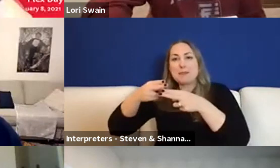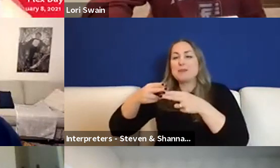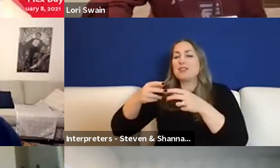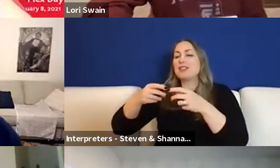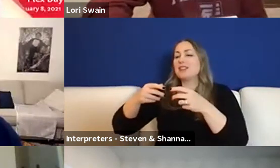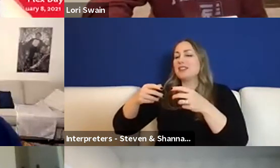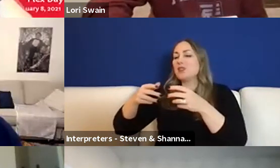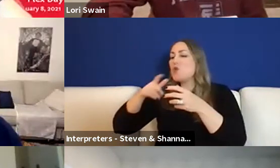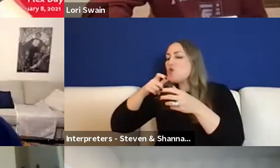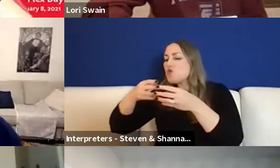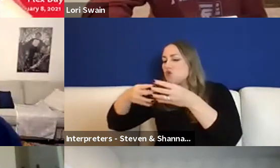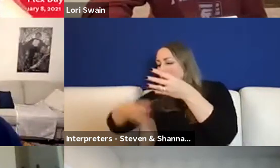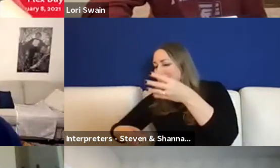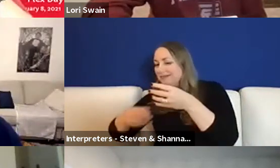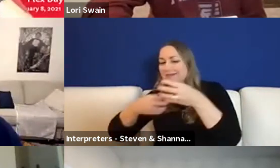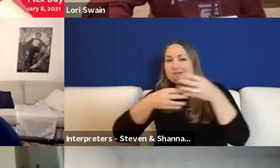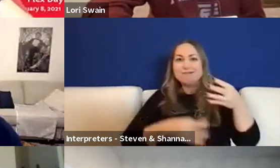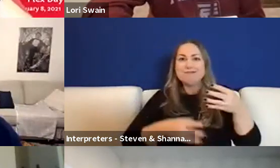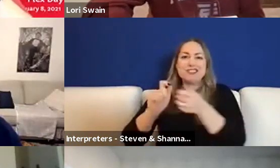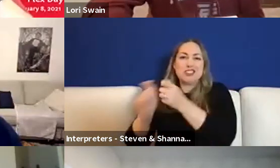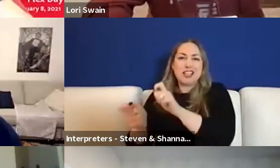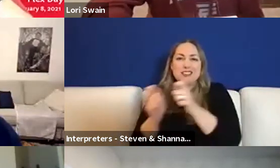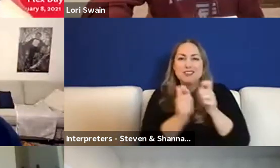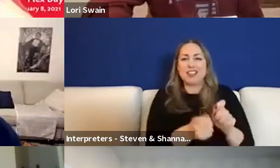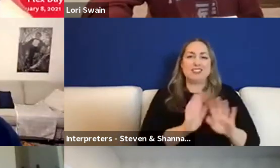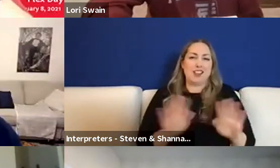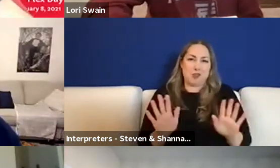lining things up for people better so they understand direction much better.